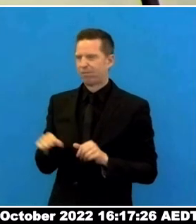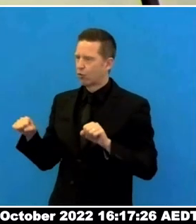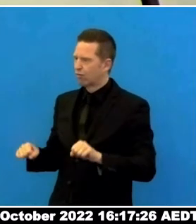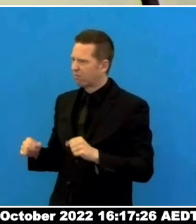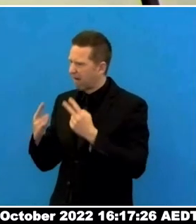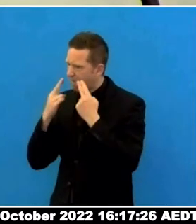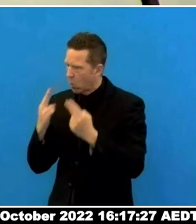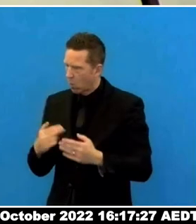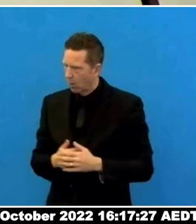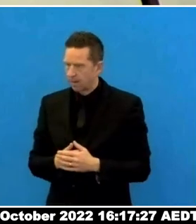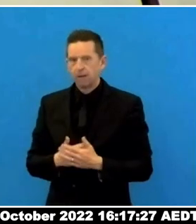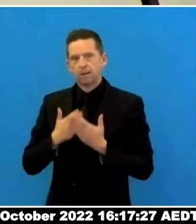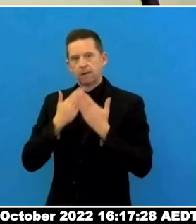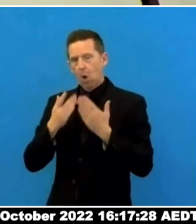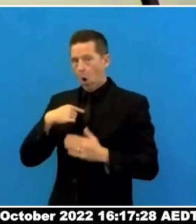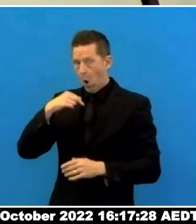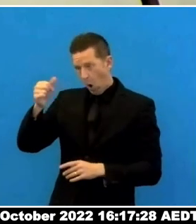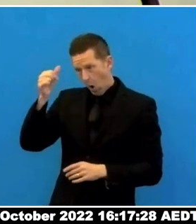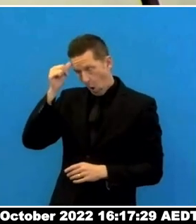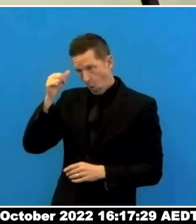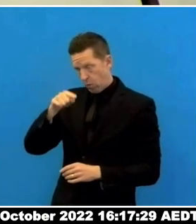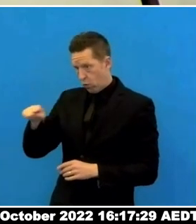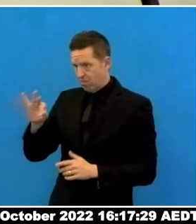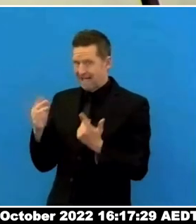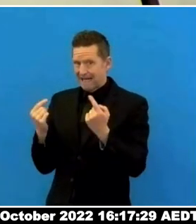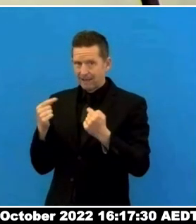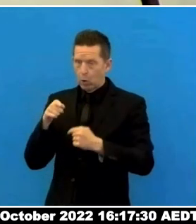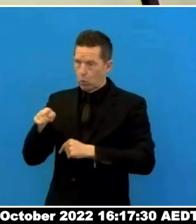I know that things have not been easy in the Goulburn Valley of late,